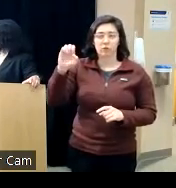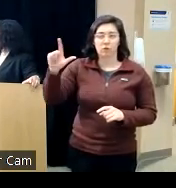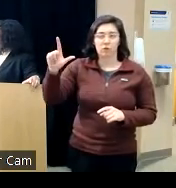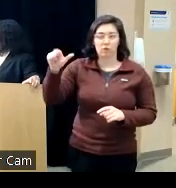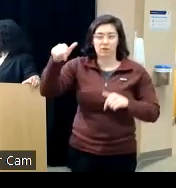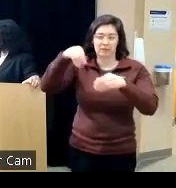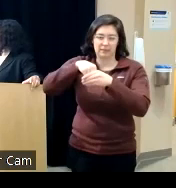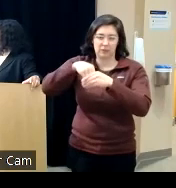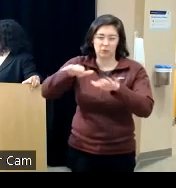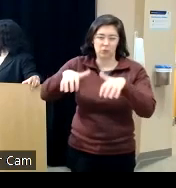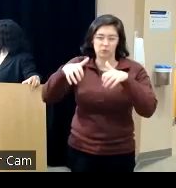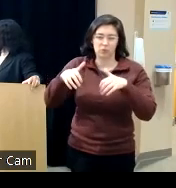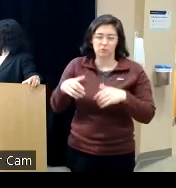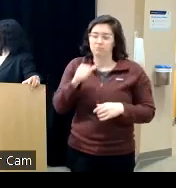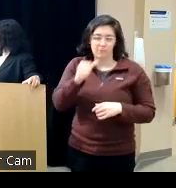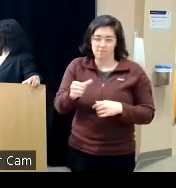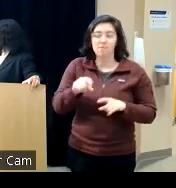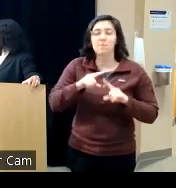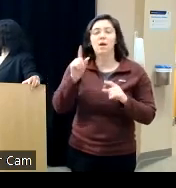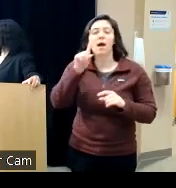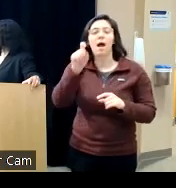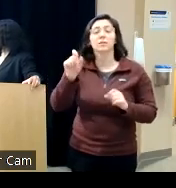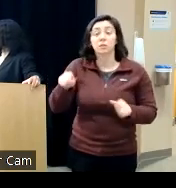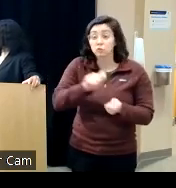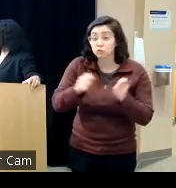in the room but she's here with us today and she asks if you could change one thing